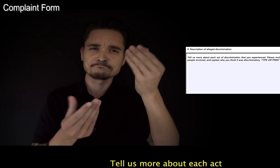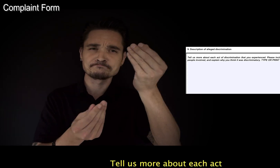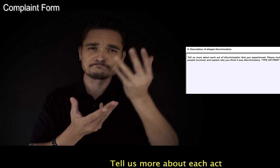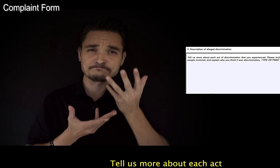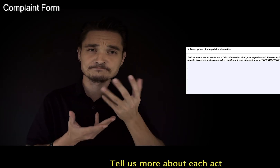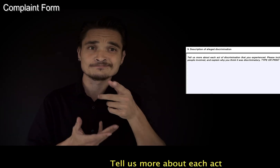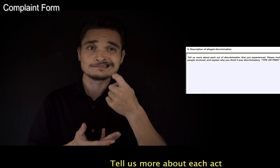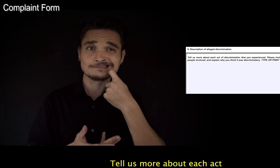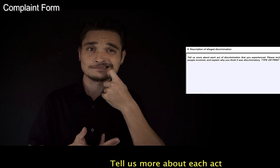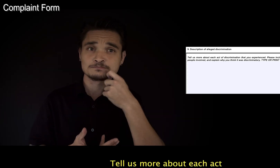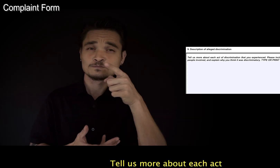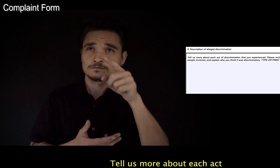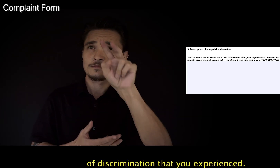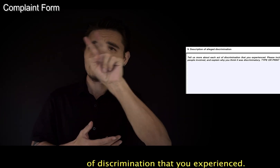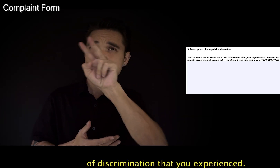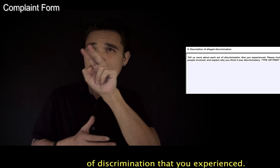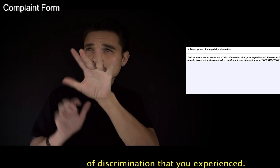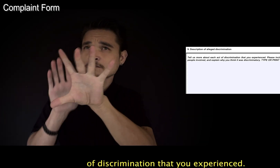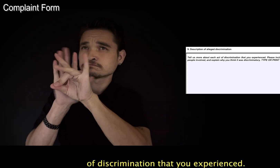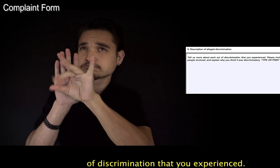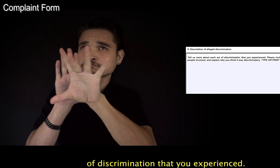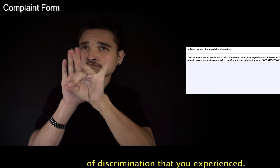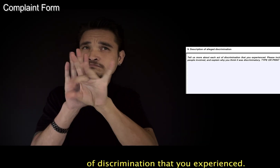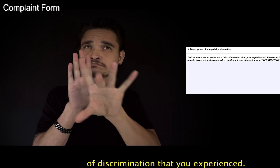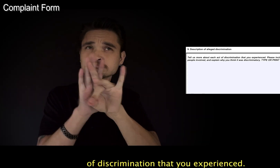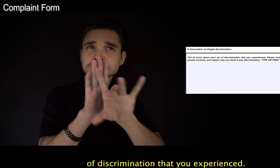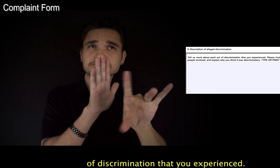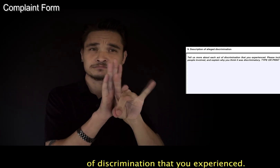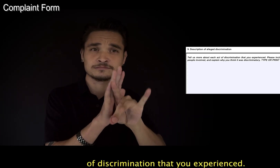Tell us more about each act of discrimination that you experienced.